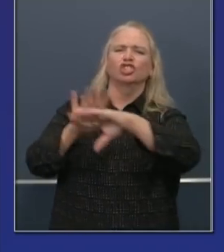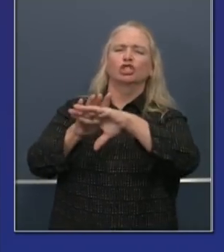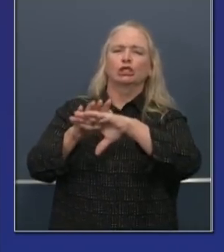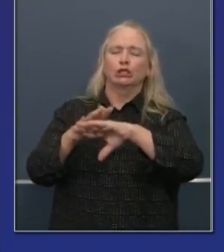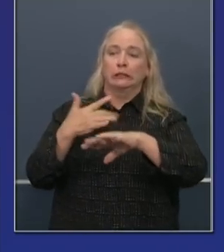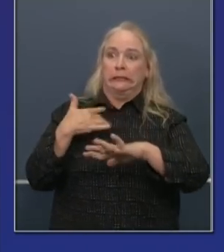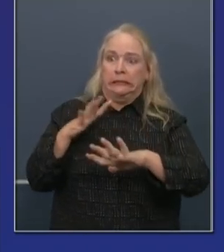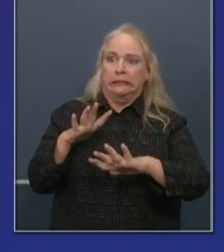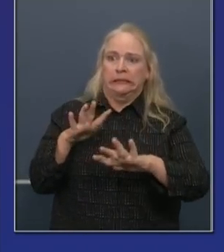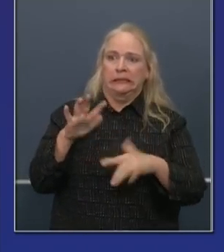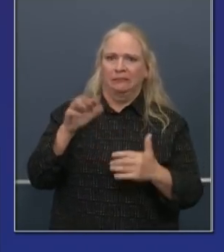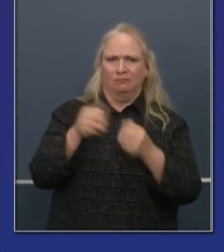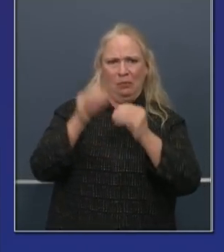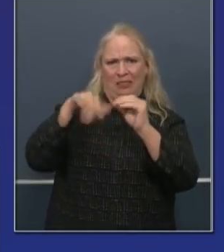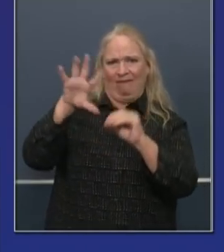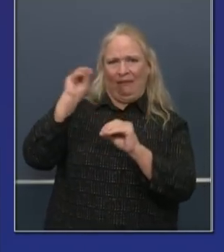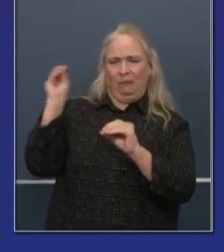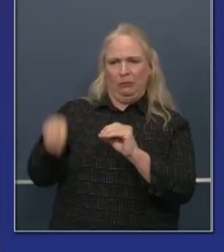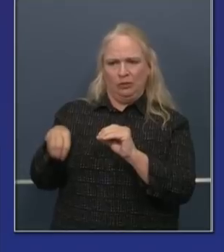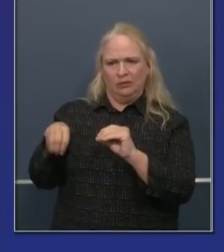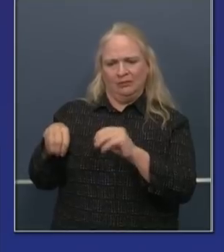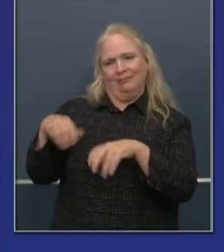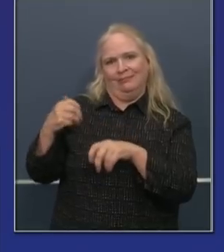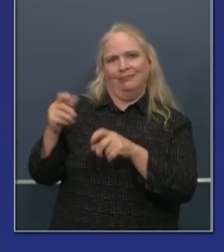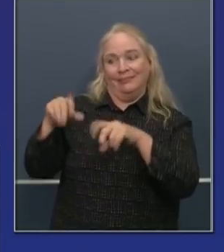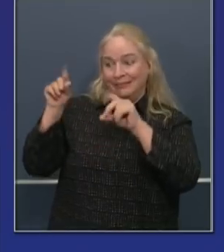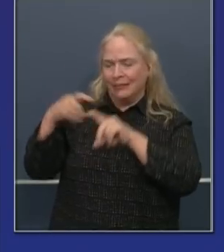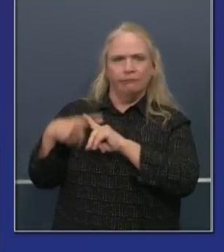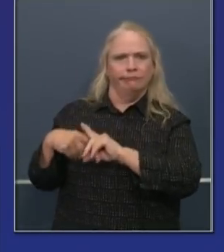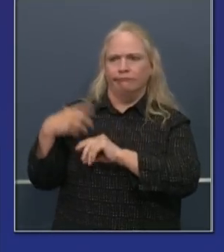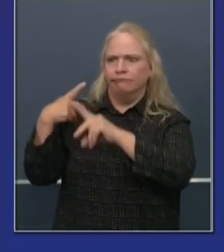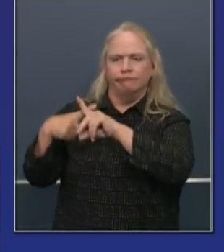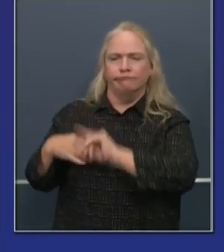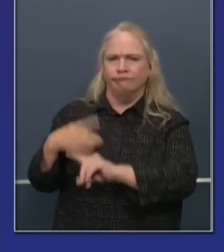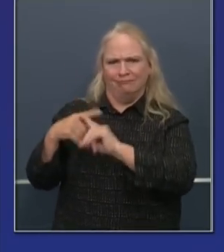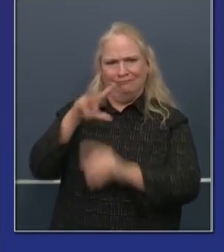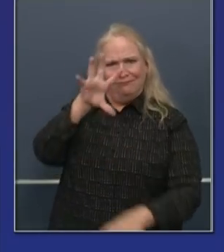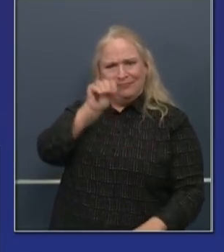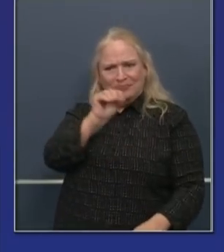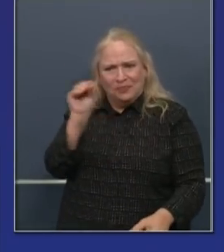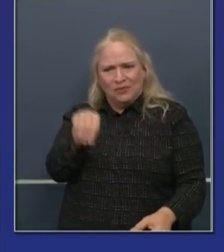NUMBERS INCREASE 28% OVER A WEEK OR SO AND TWO WEEK PERIOD LAST WEEK.